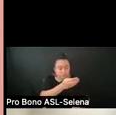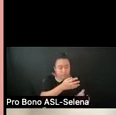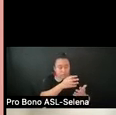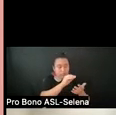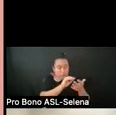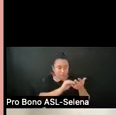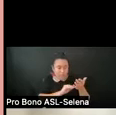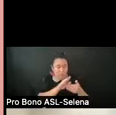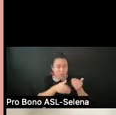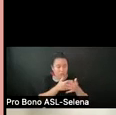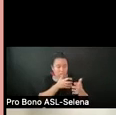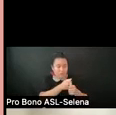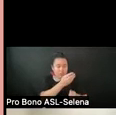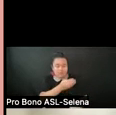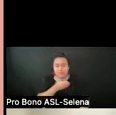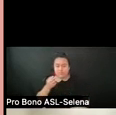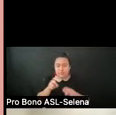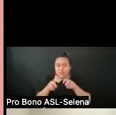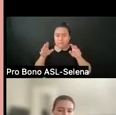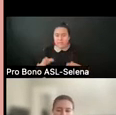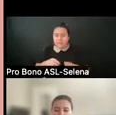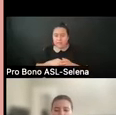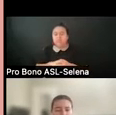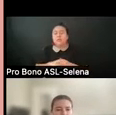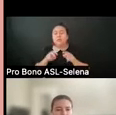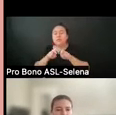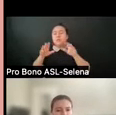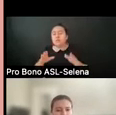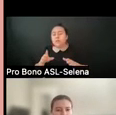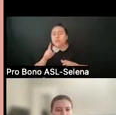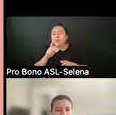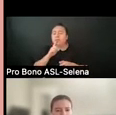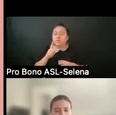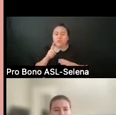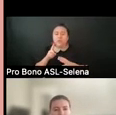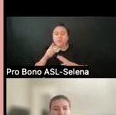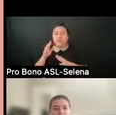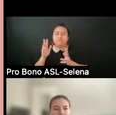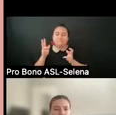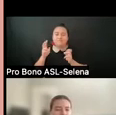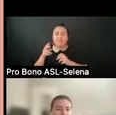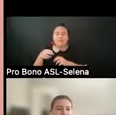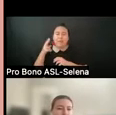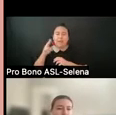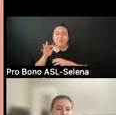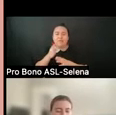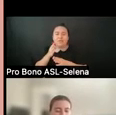These tend to be people kind of at the height of their career in the film industry.